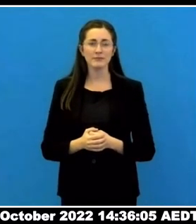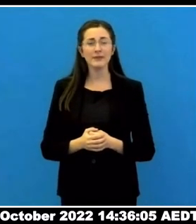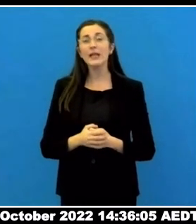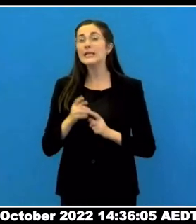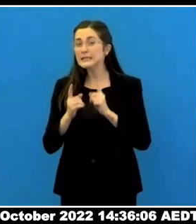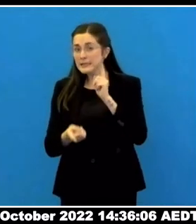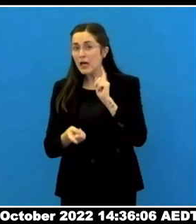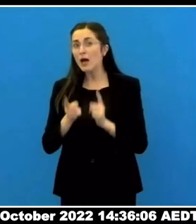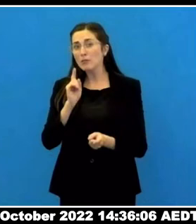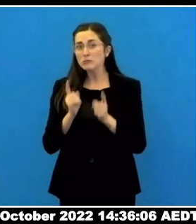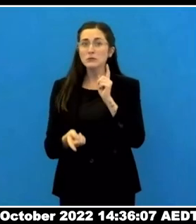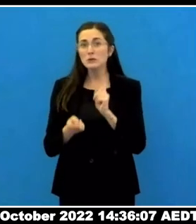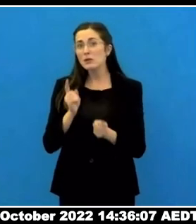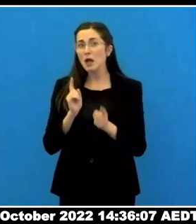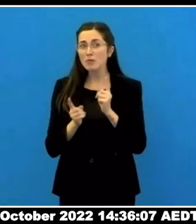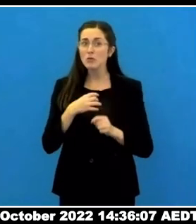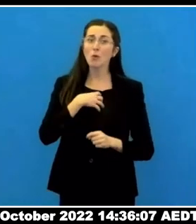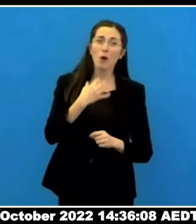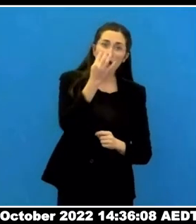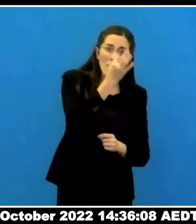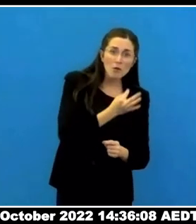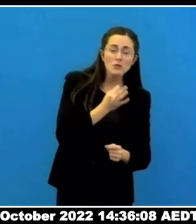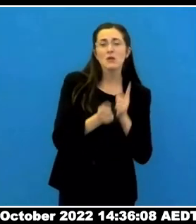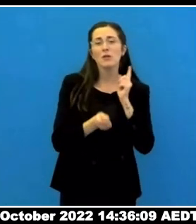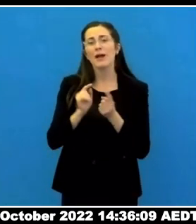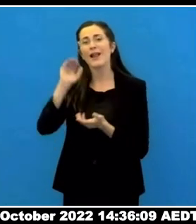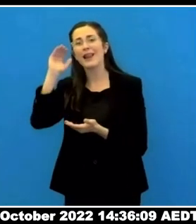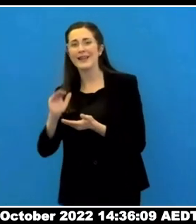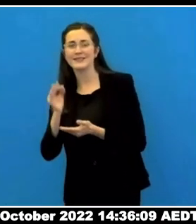Sometimes it is more or less depending on what our needs are.